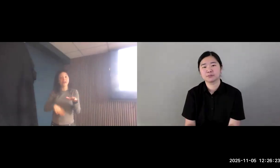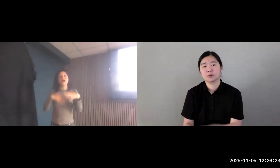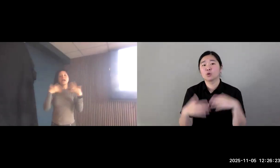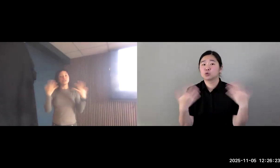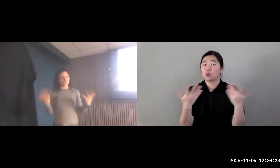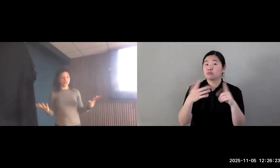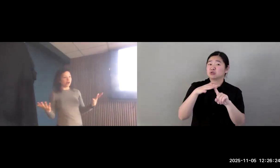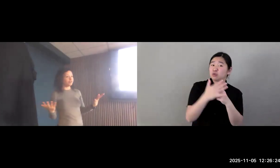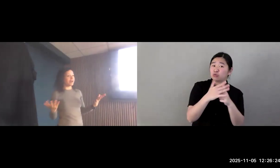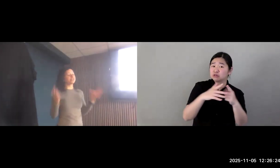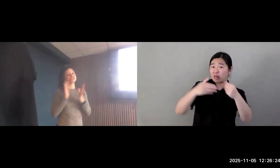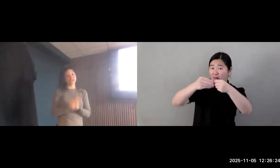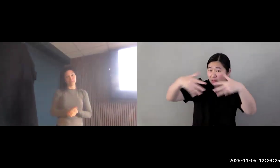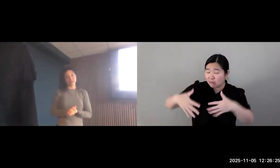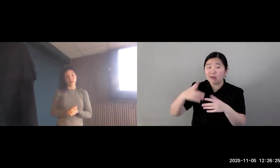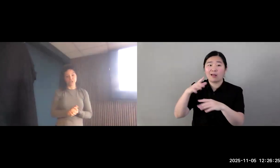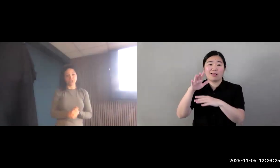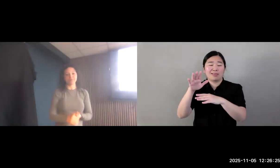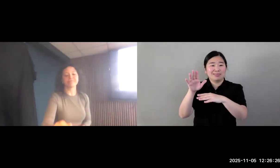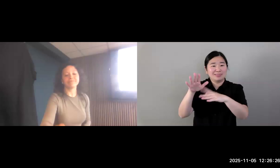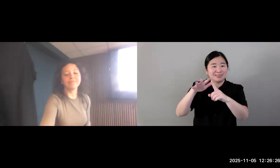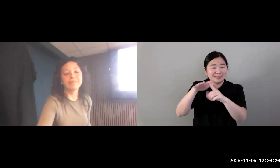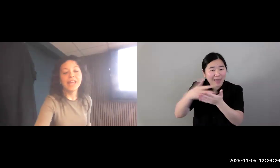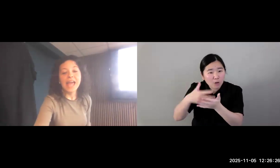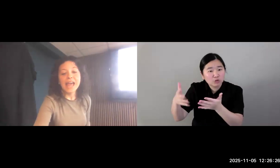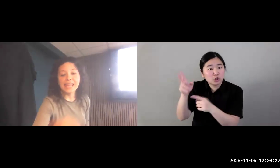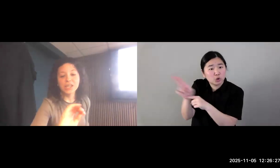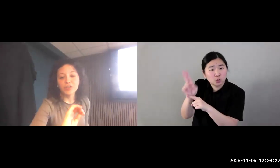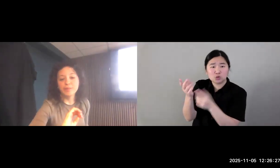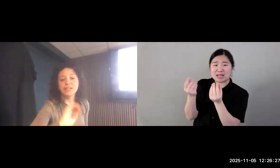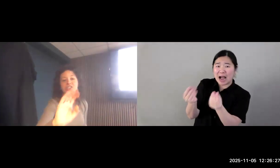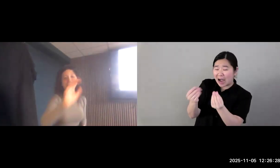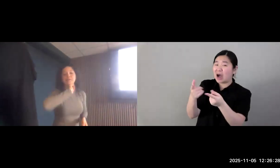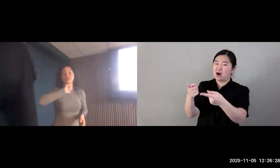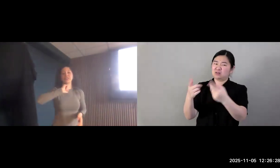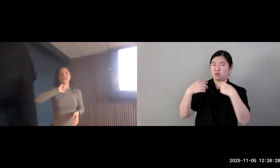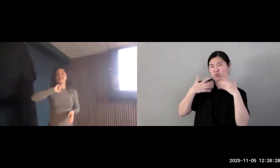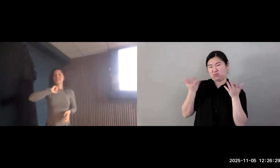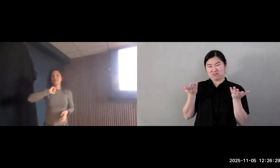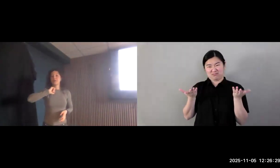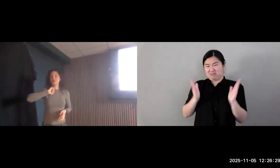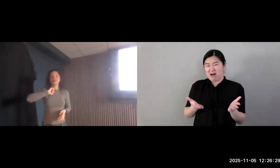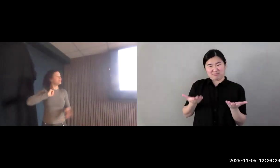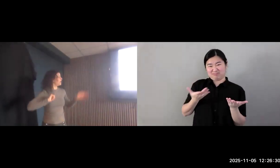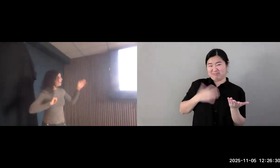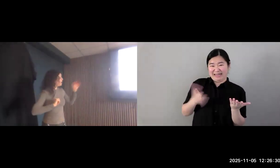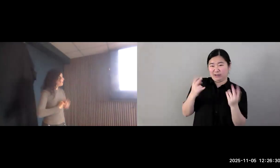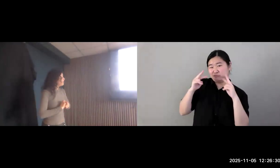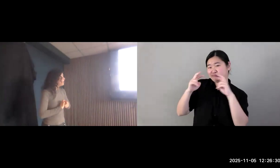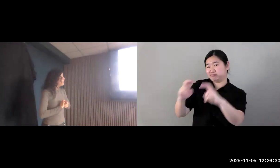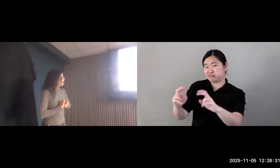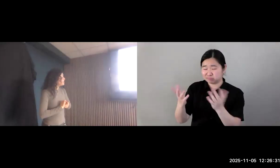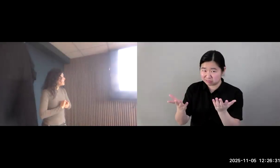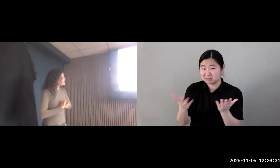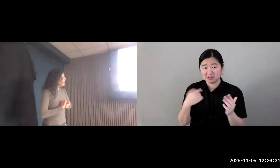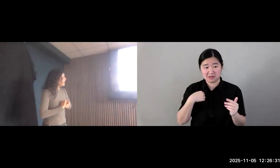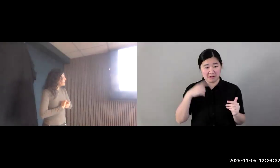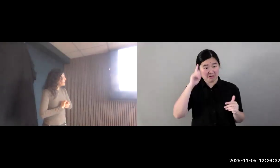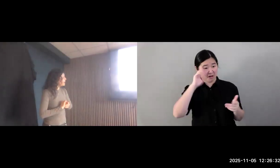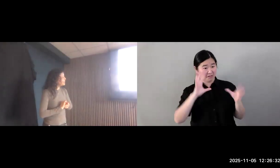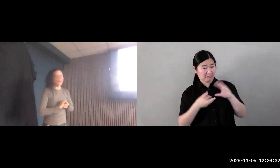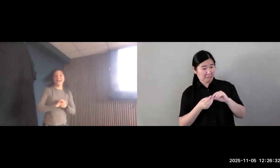and consider other factors, like methodology. Thank you very much, and special thanks to people on this slide, and yeah!